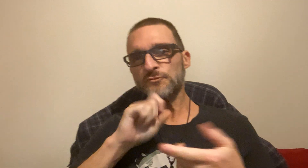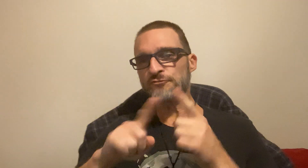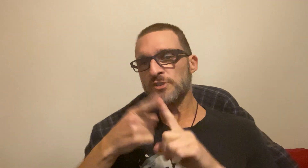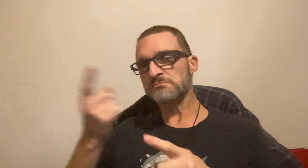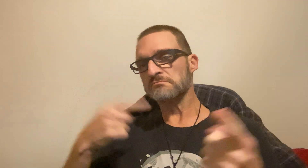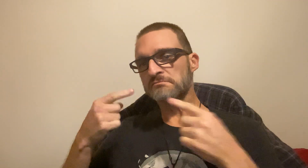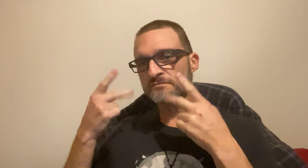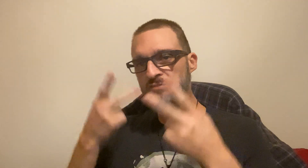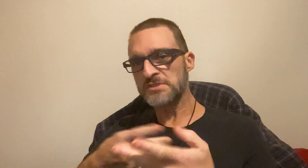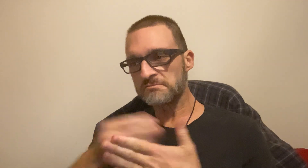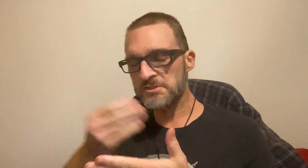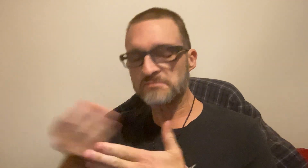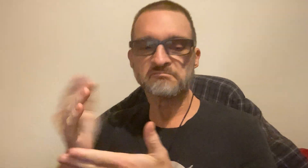I saw some old friends coming by to visit